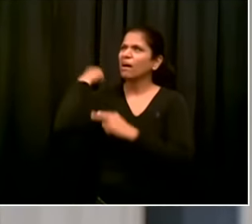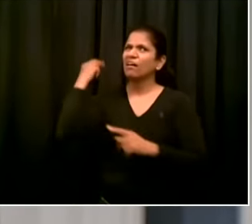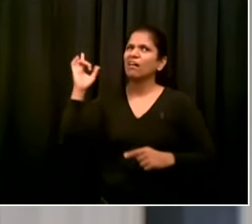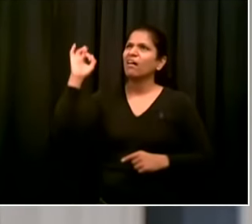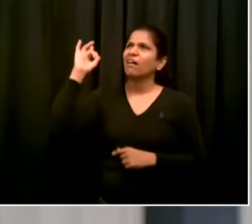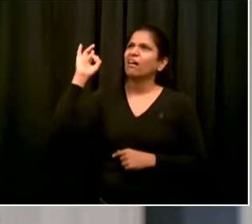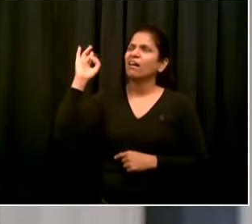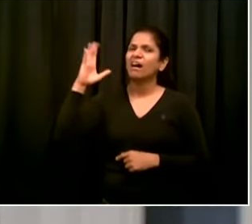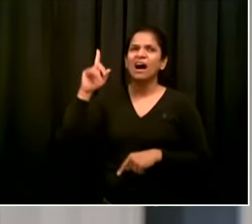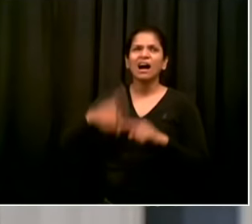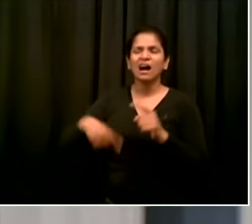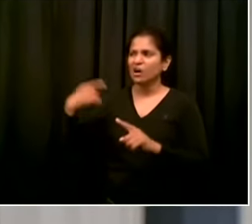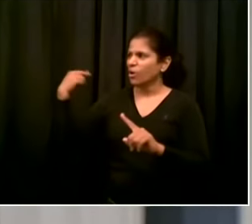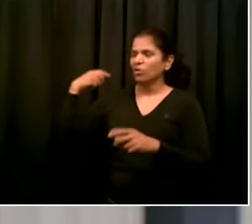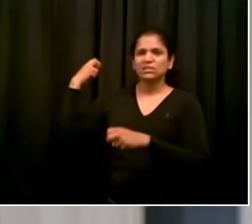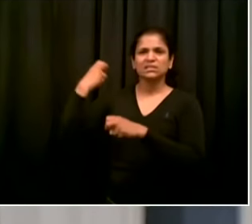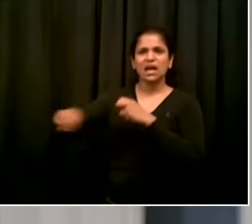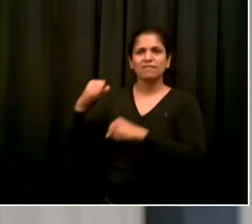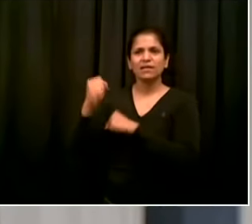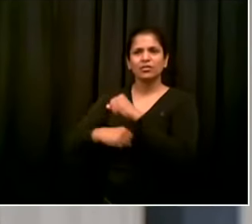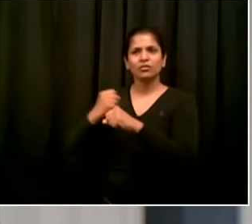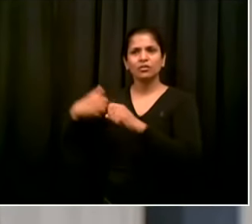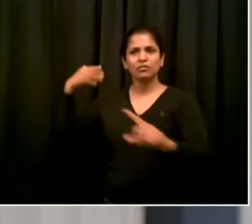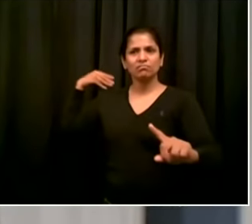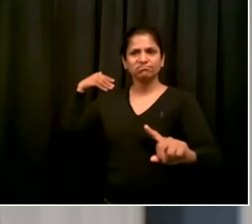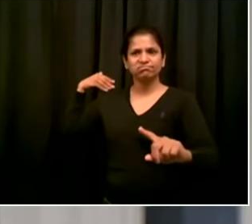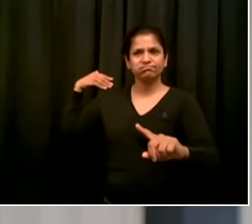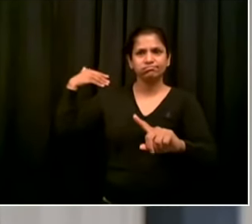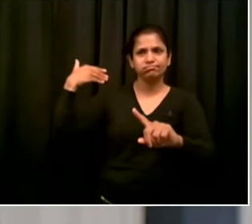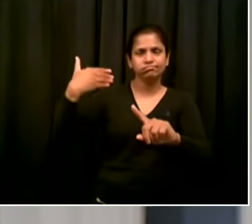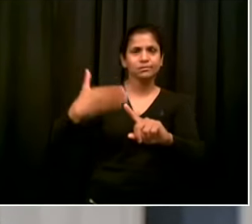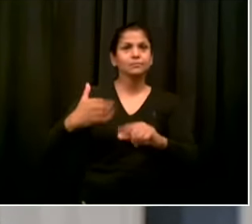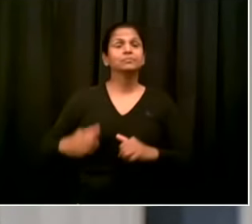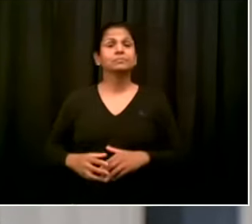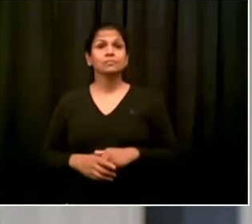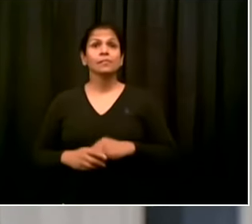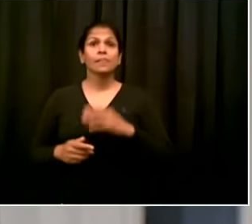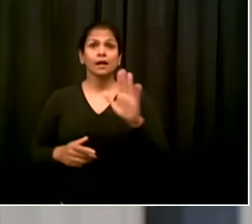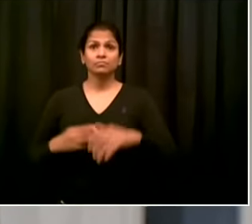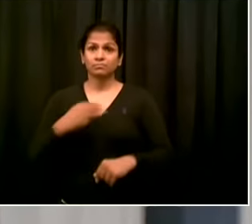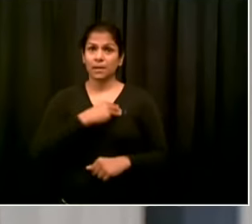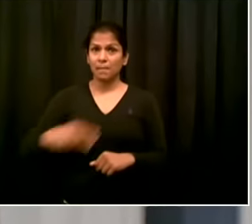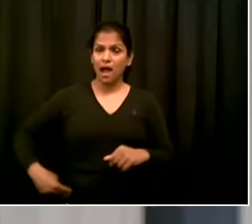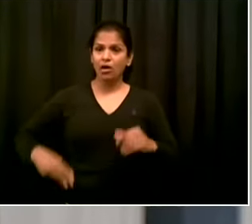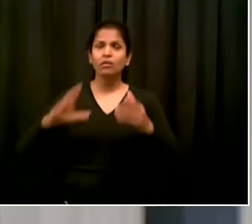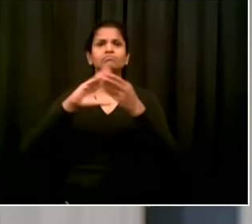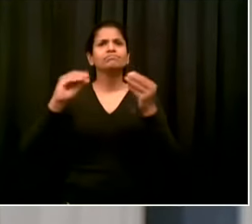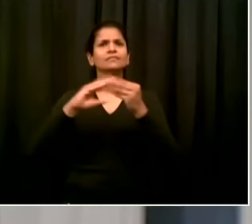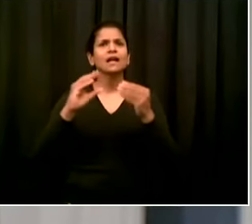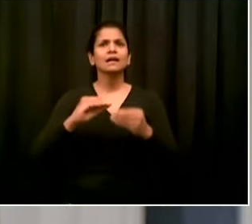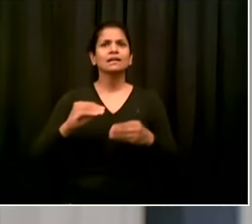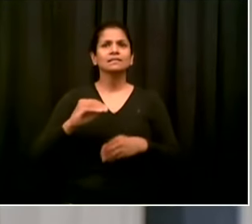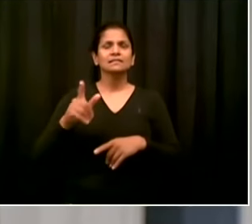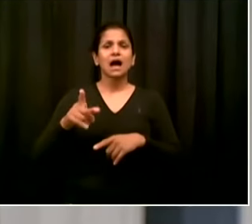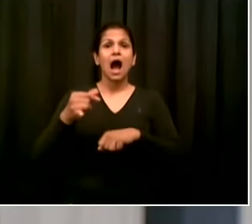SCHOOL YEAR OE N THING NEVER CHANGES, THE HEALTH AND SAFETY OF THE STUDENTS AND